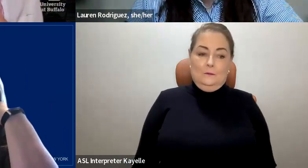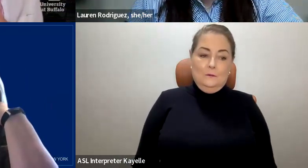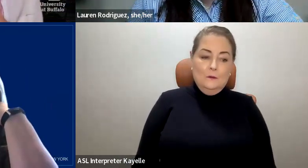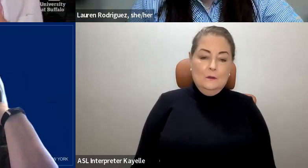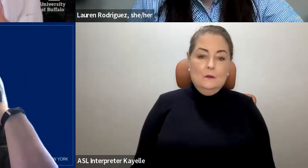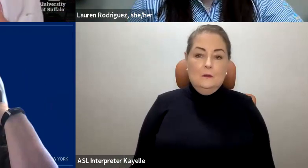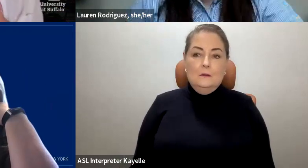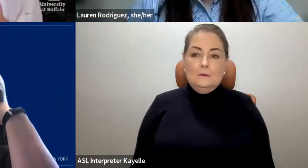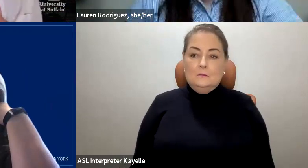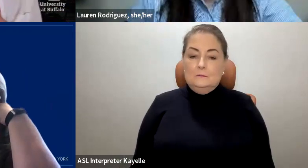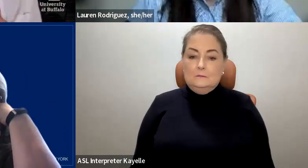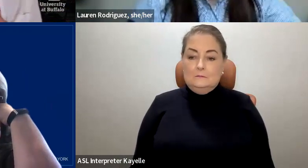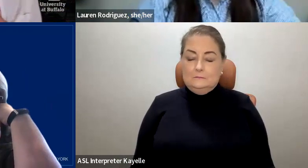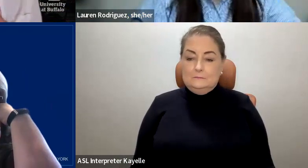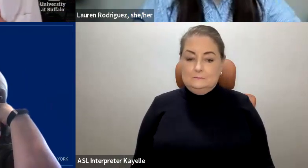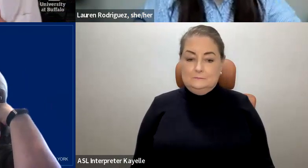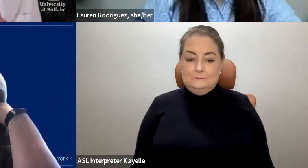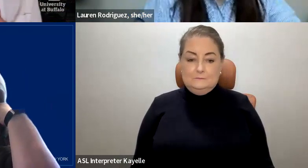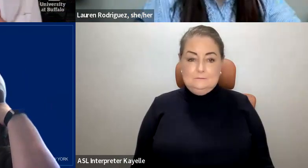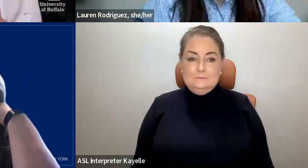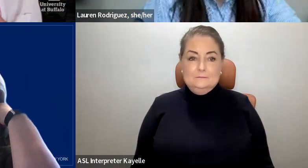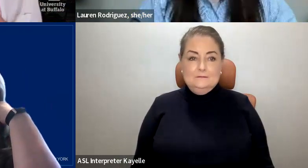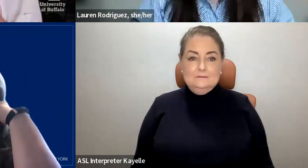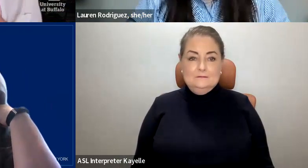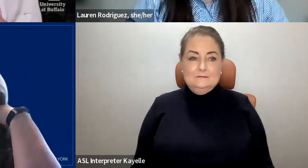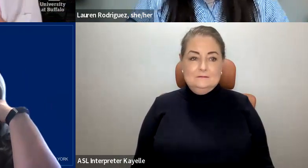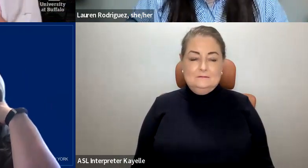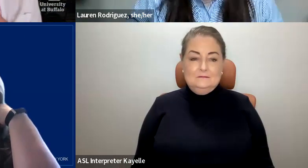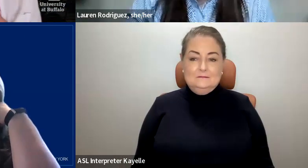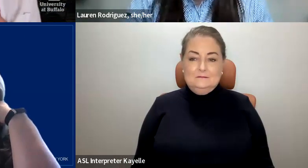[Mark Greenfield] I'll be ready to back you up. [Lauren Rodriguez] Got it? Can you see? [Mark Greenfield] You have it.